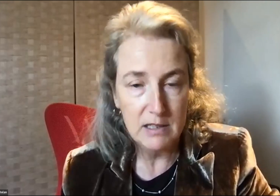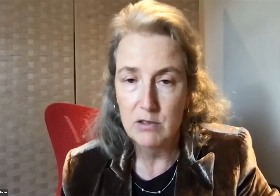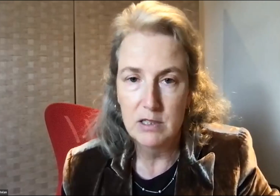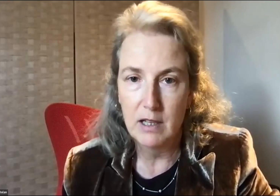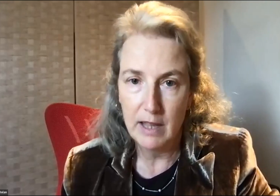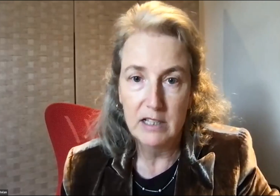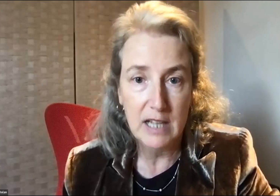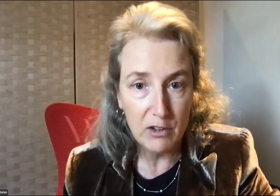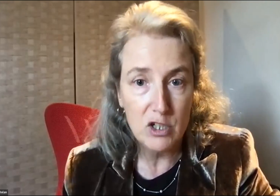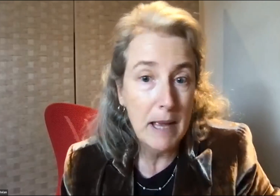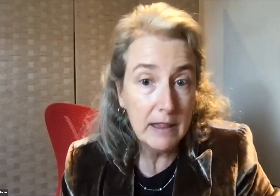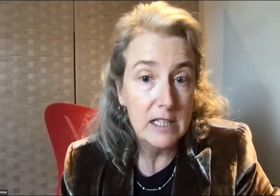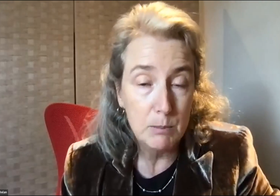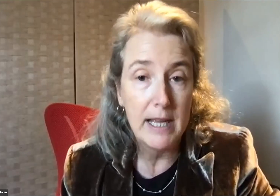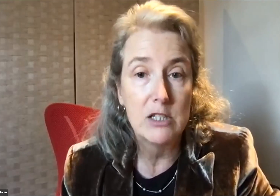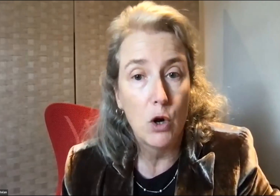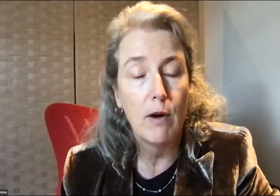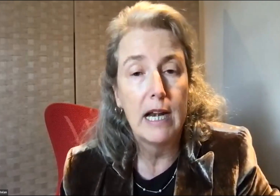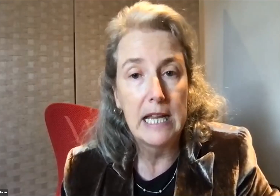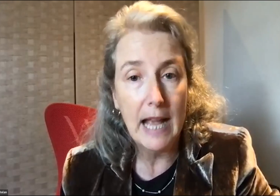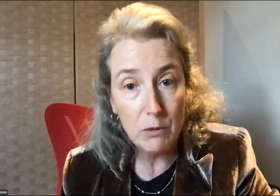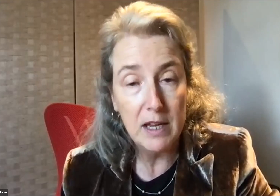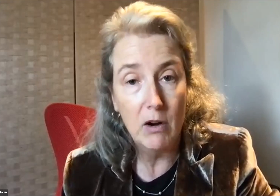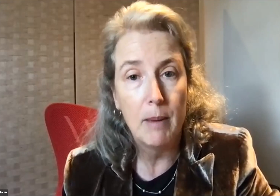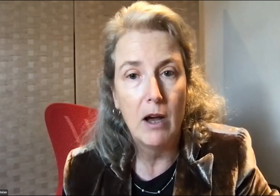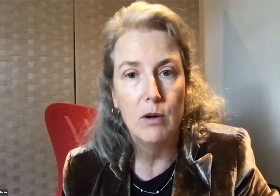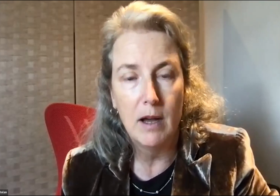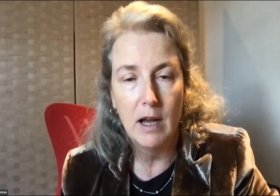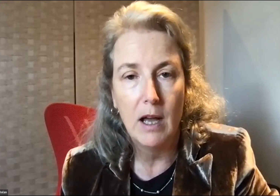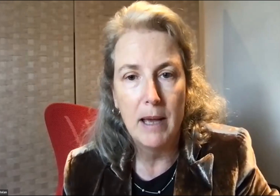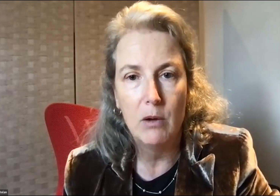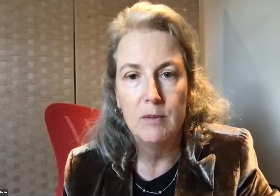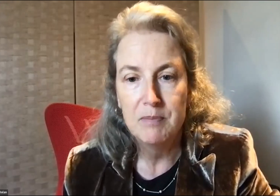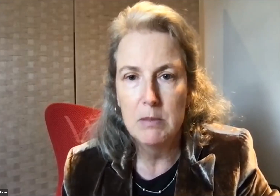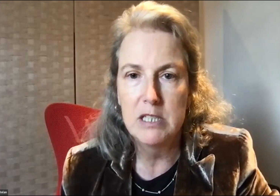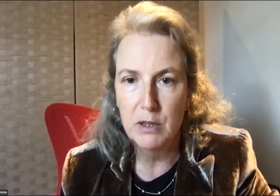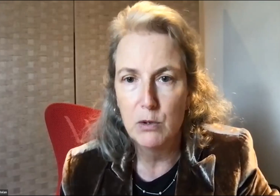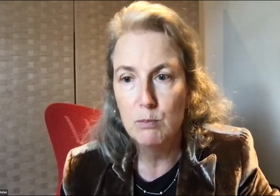There's a lot of Scholarship Endless plans already out there about about Mrs.